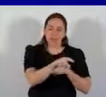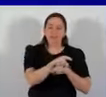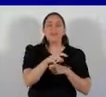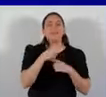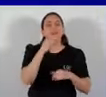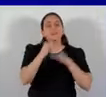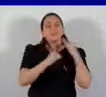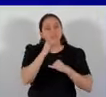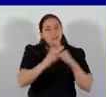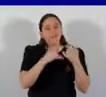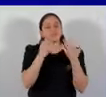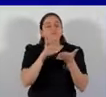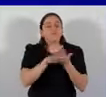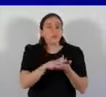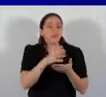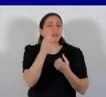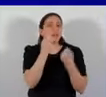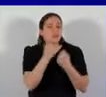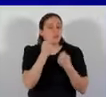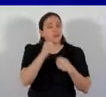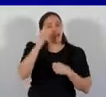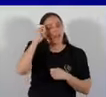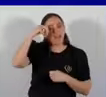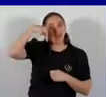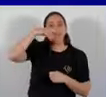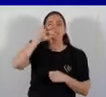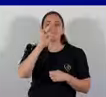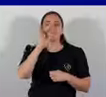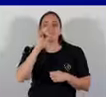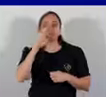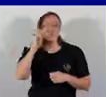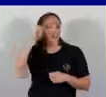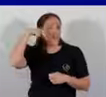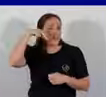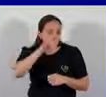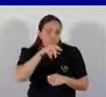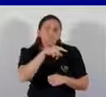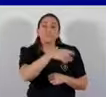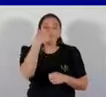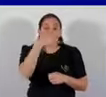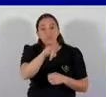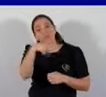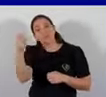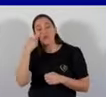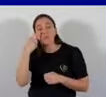Develops the theory of endogenous growth And that is later raised by Robert Lucas Junior